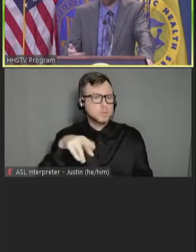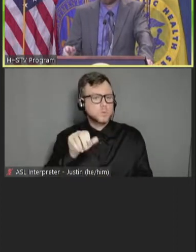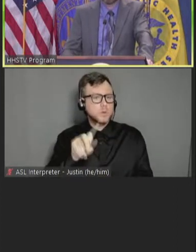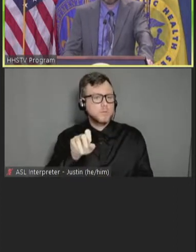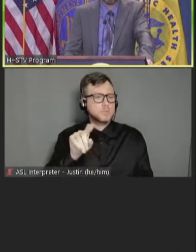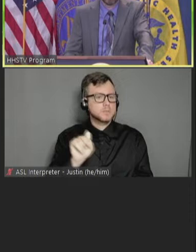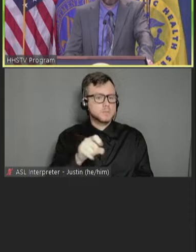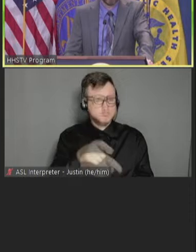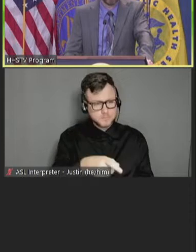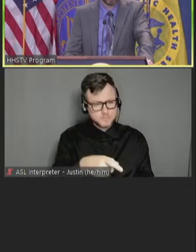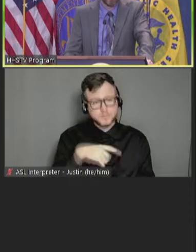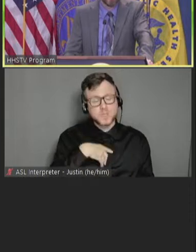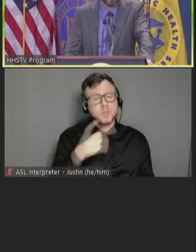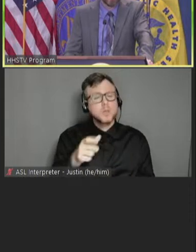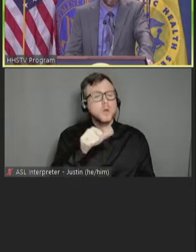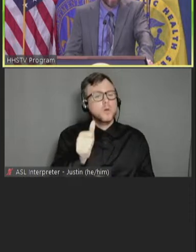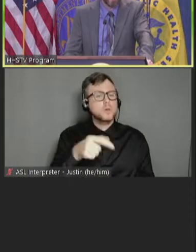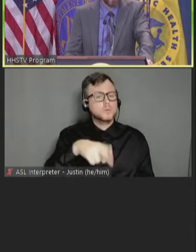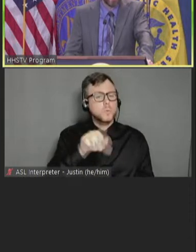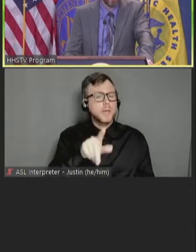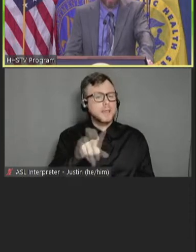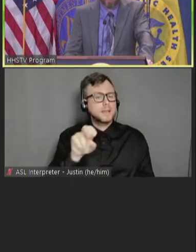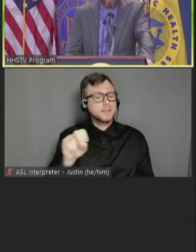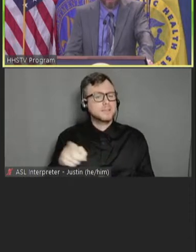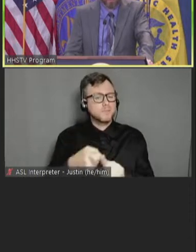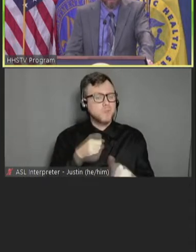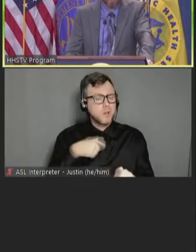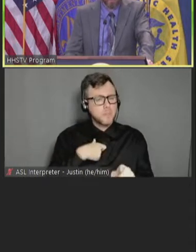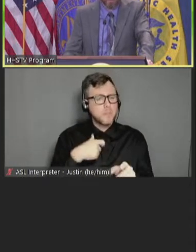of course, exploring other squalene from plants or other animal sources.